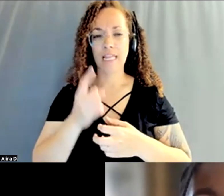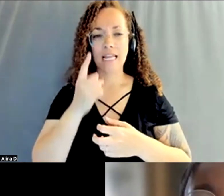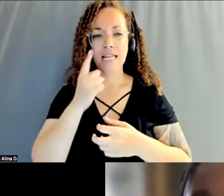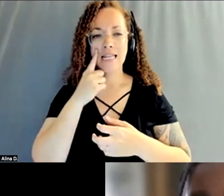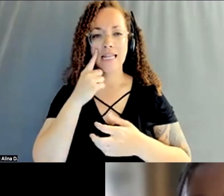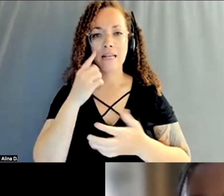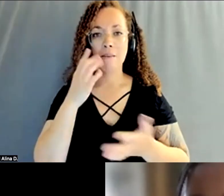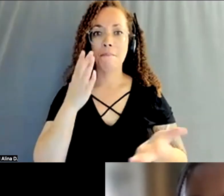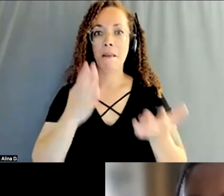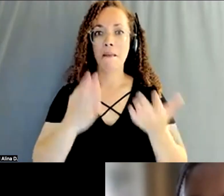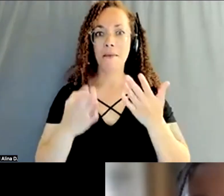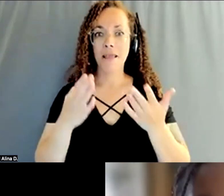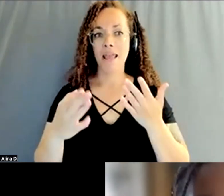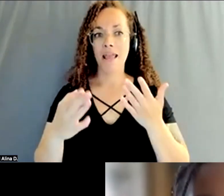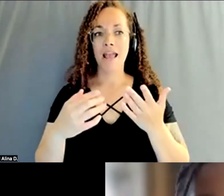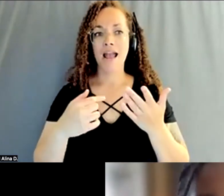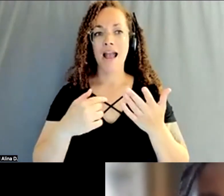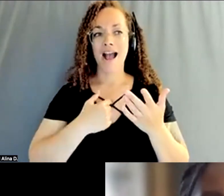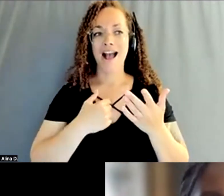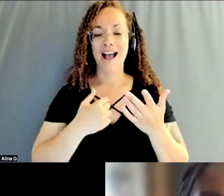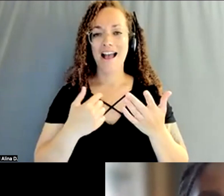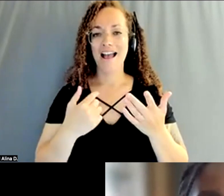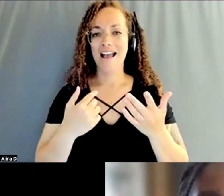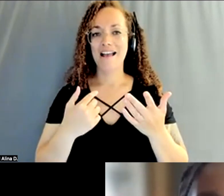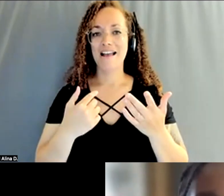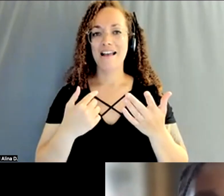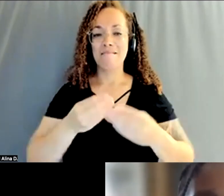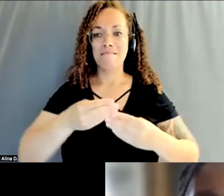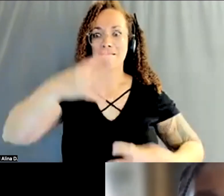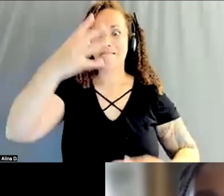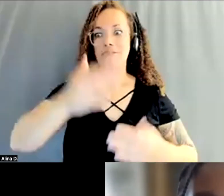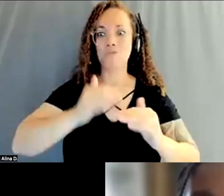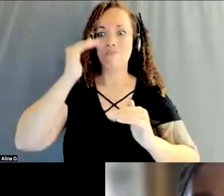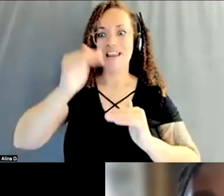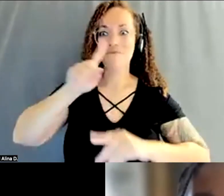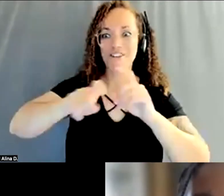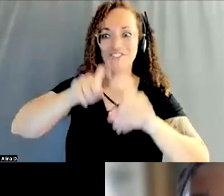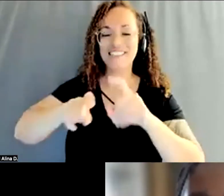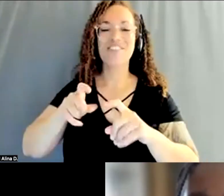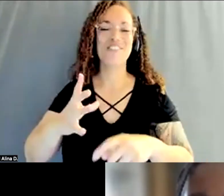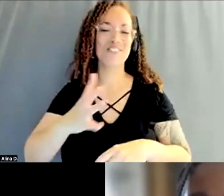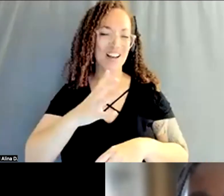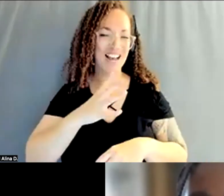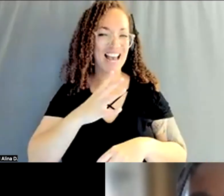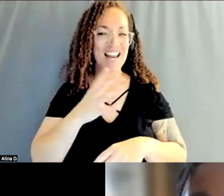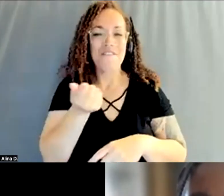totally cool with only getting through a couple of them, because the work is juicy.